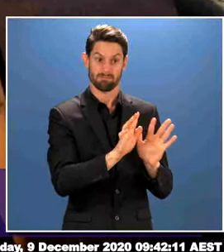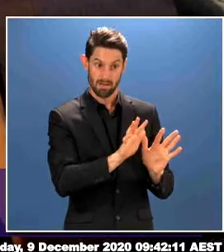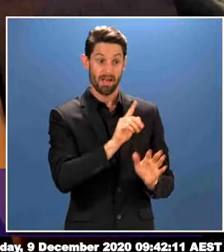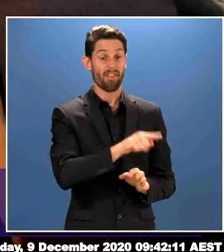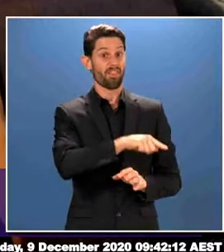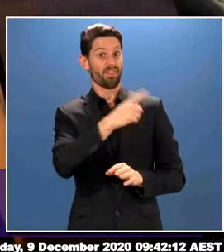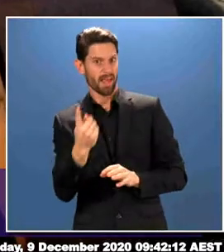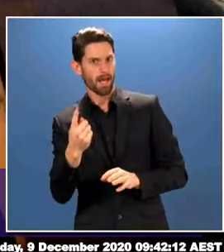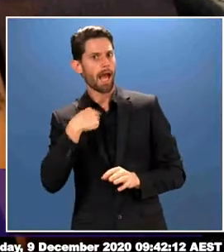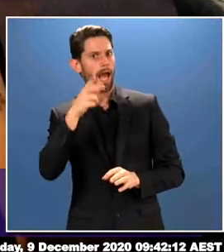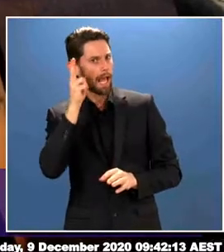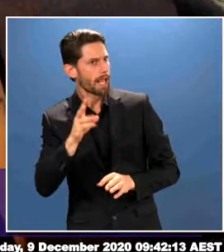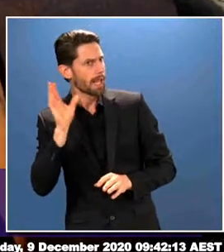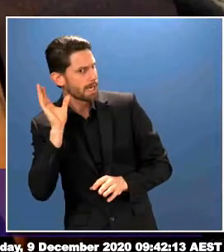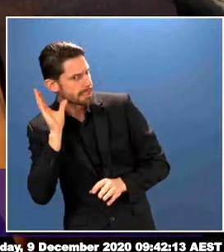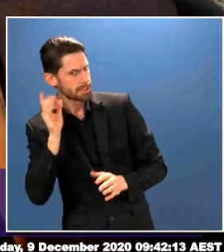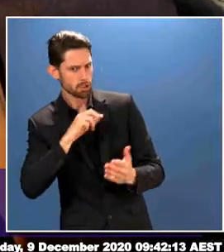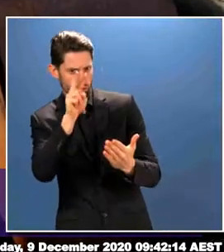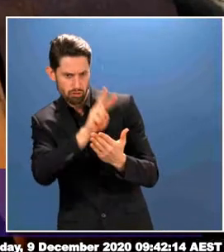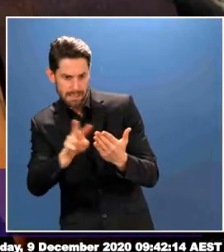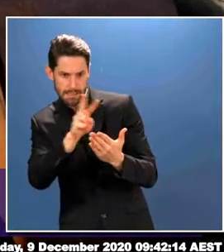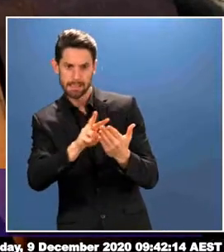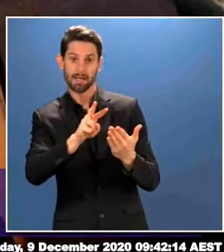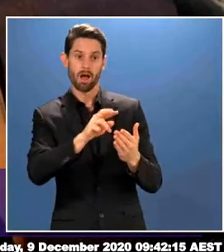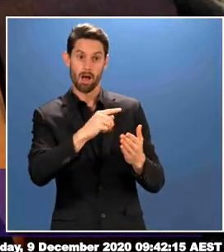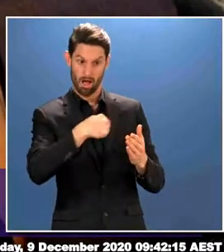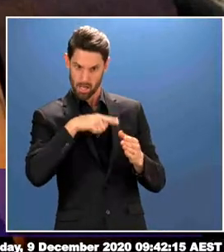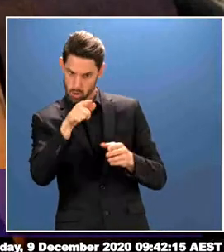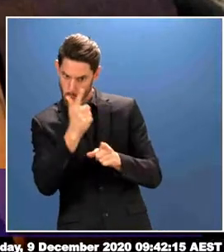everything and put it --- and code it according to that Code Book which